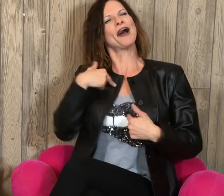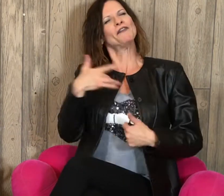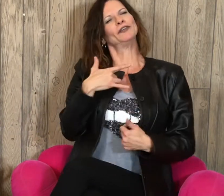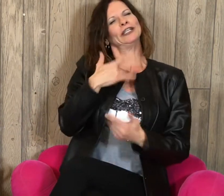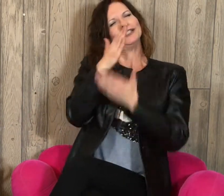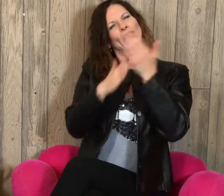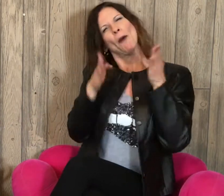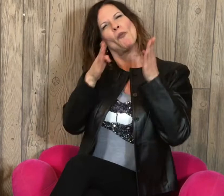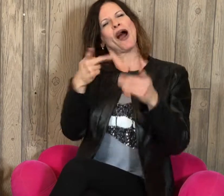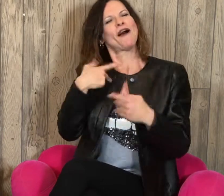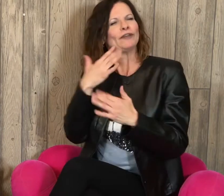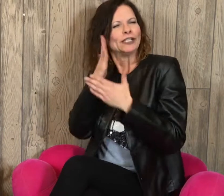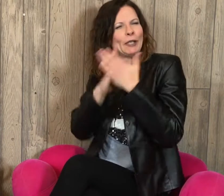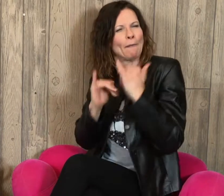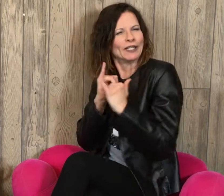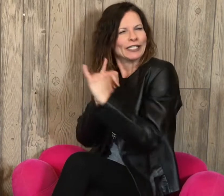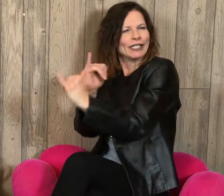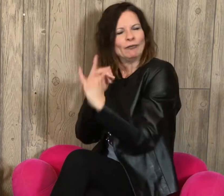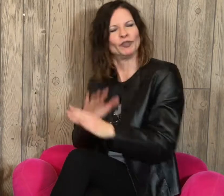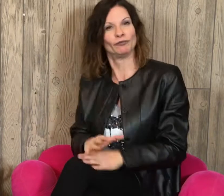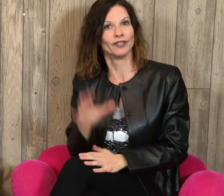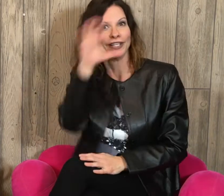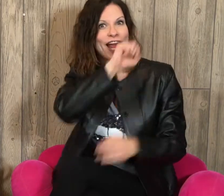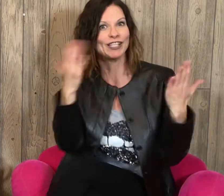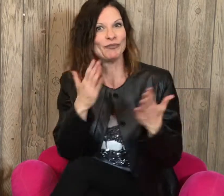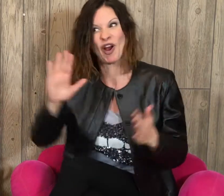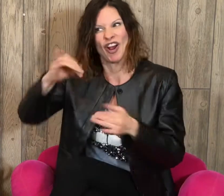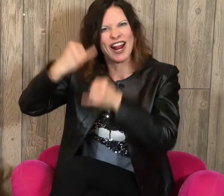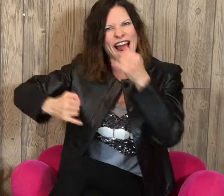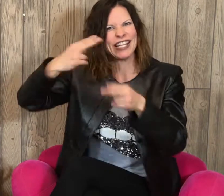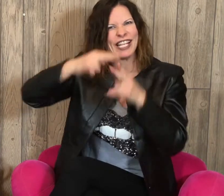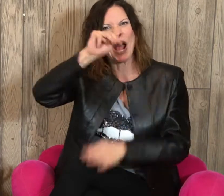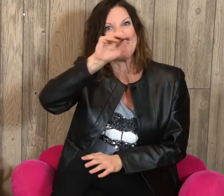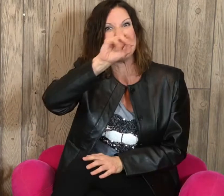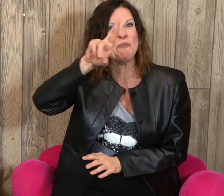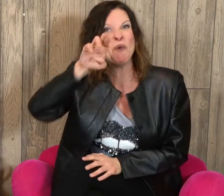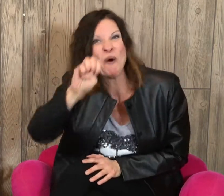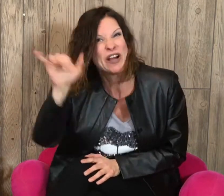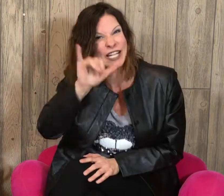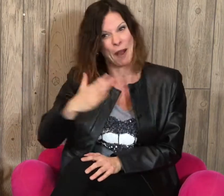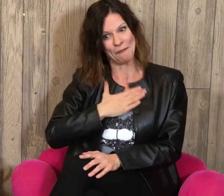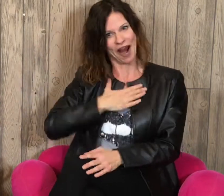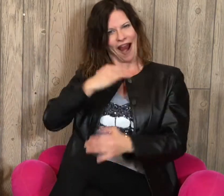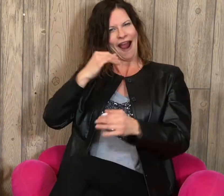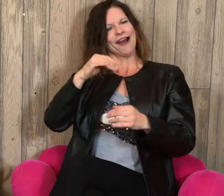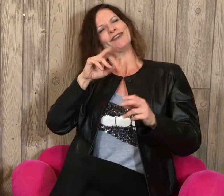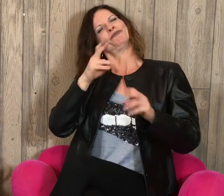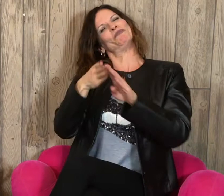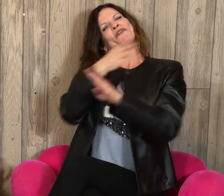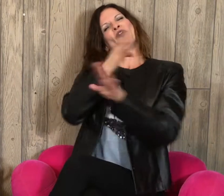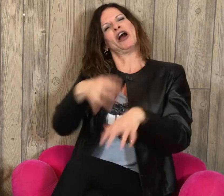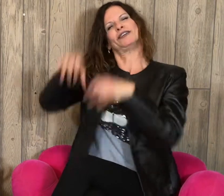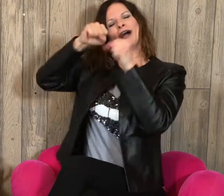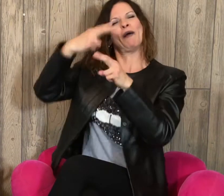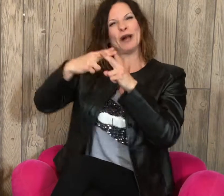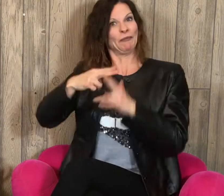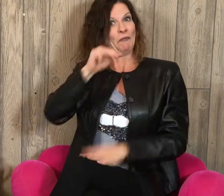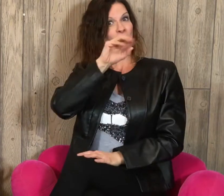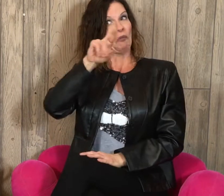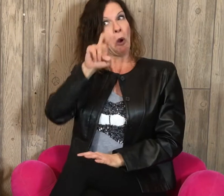And I feel in some ways we share some similarities. Guess what? Her last name is Moore, just like my name was before I got adopted.